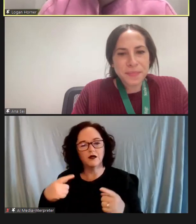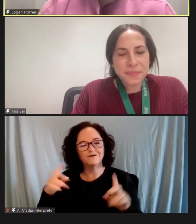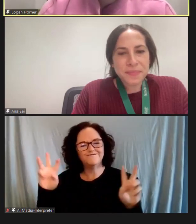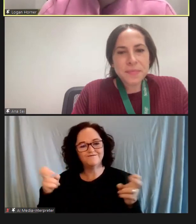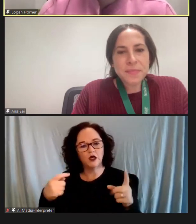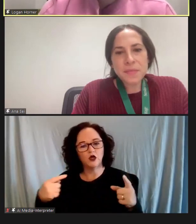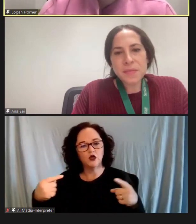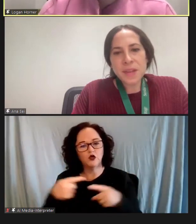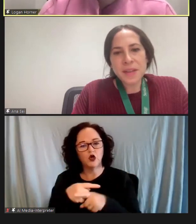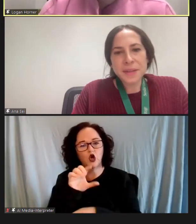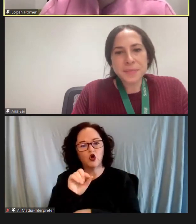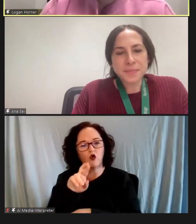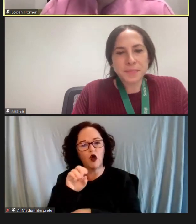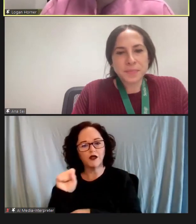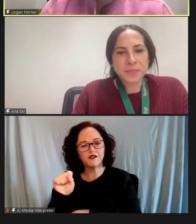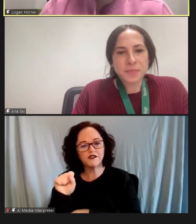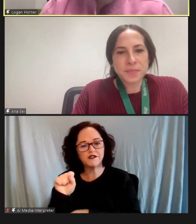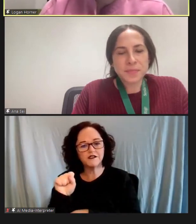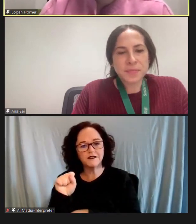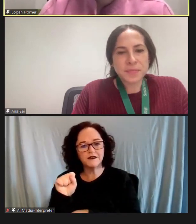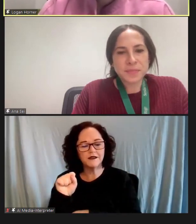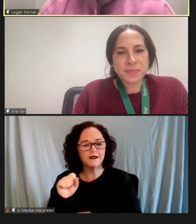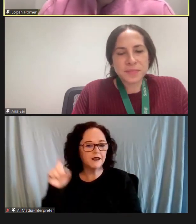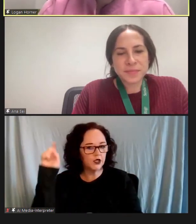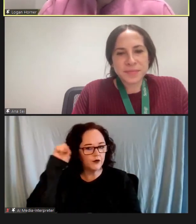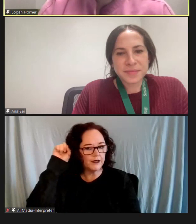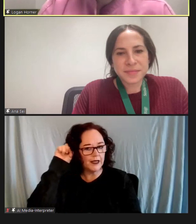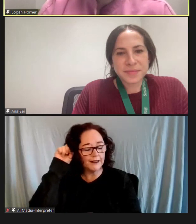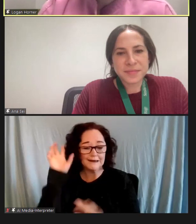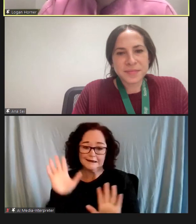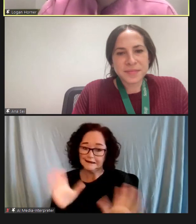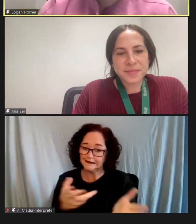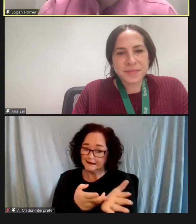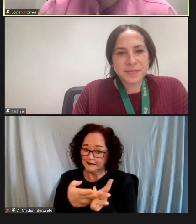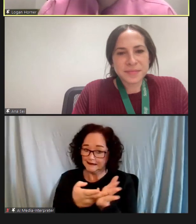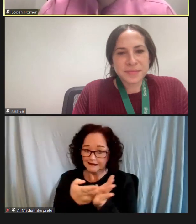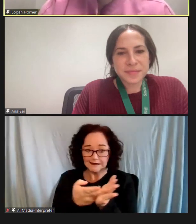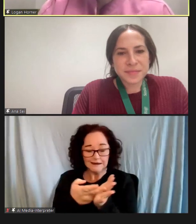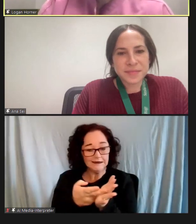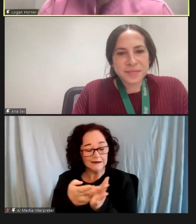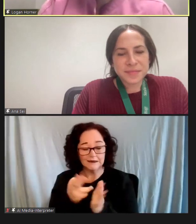we've had we have tried them sometimes